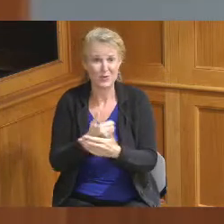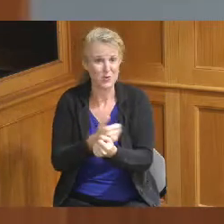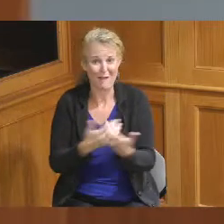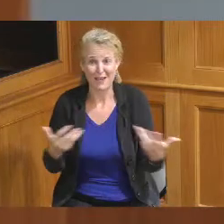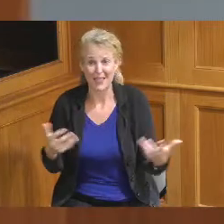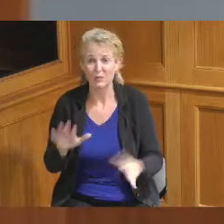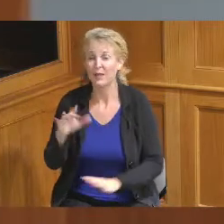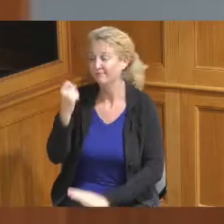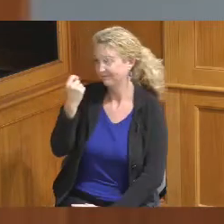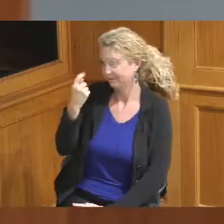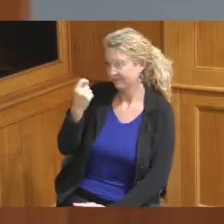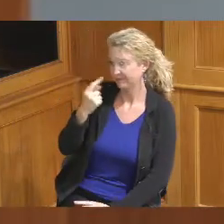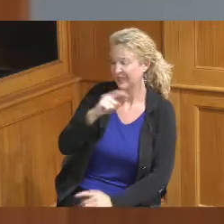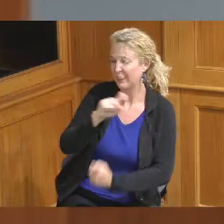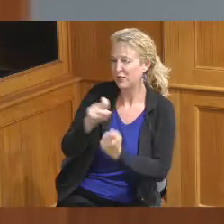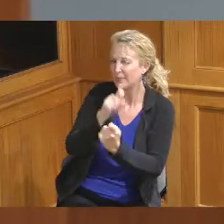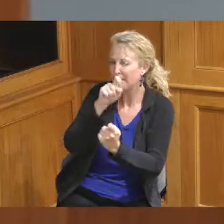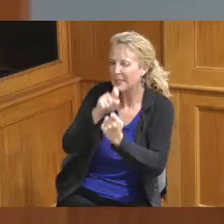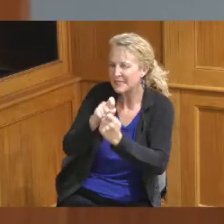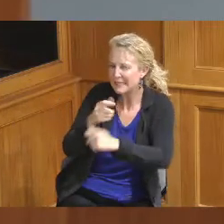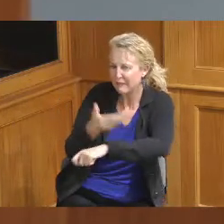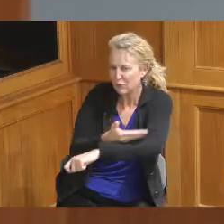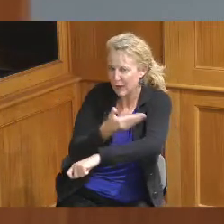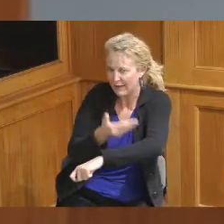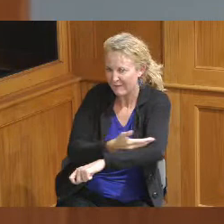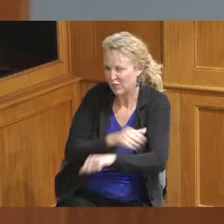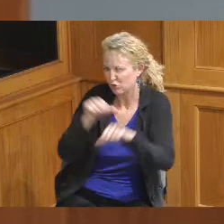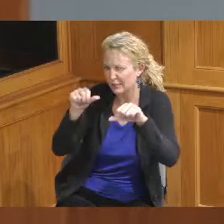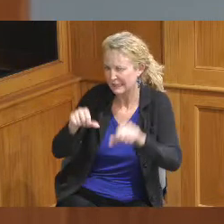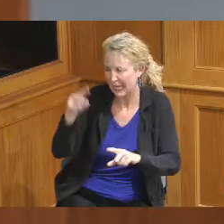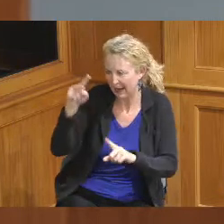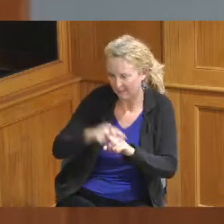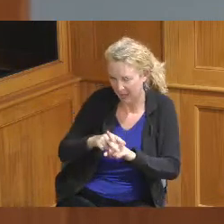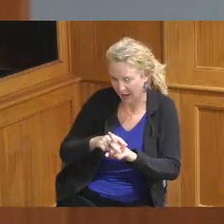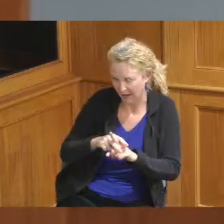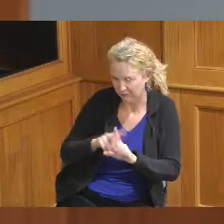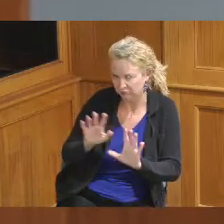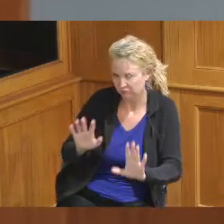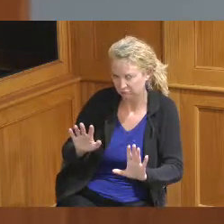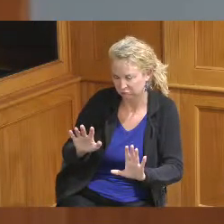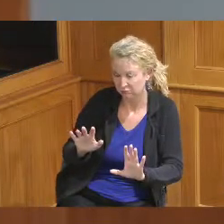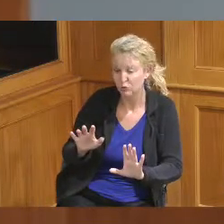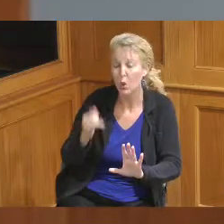are only certain Renovations that are eligible for the program okay so if a house was built